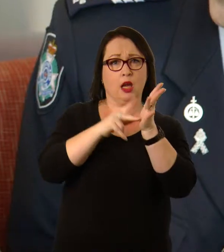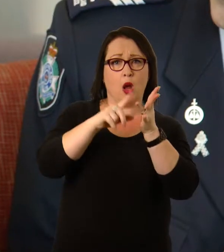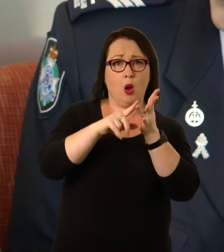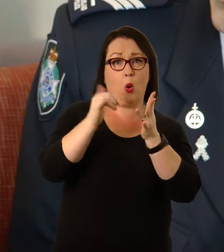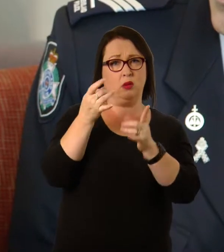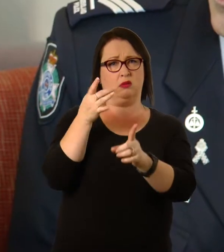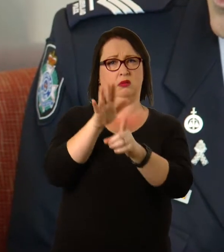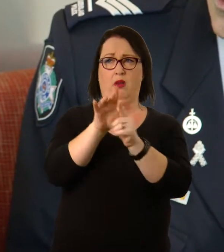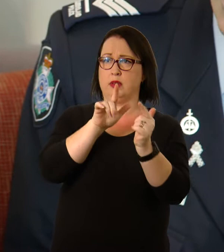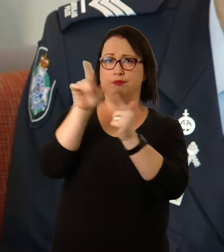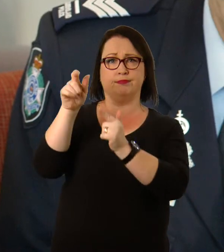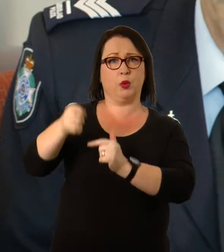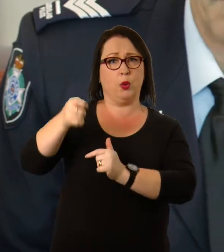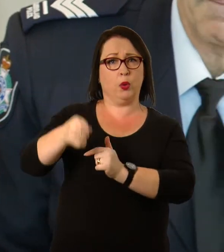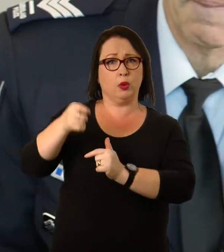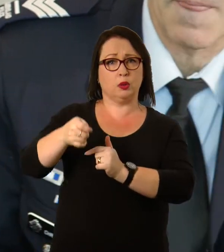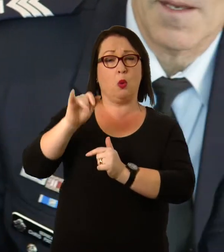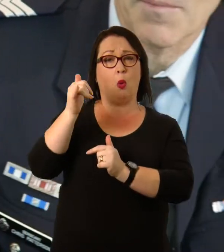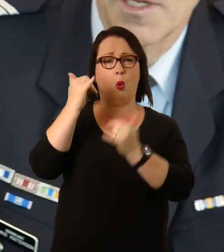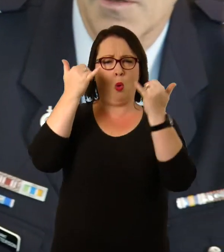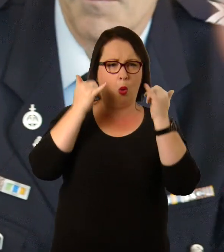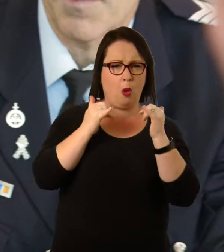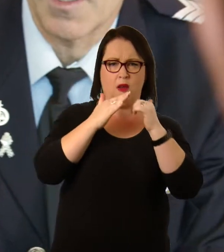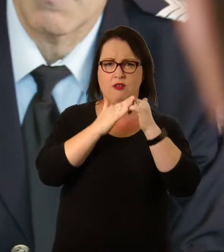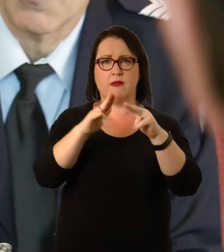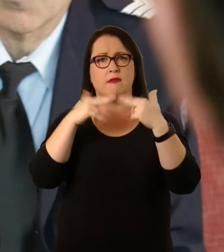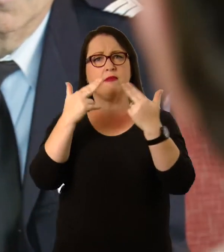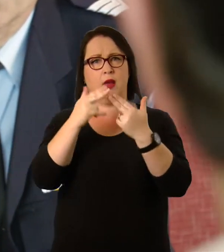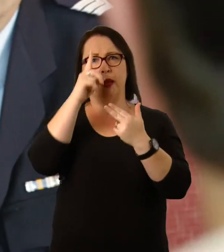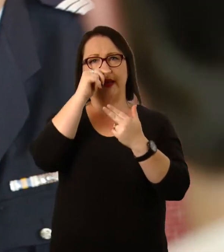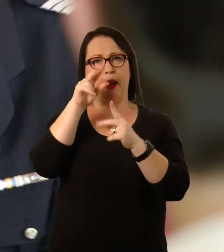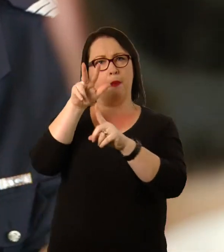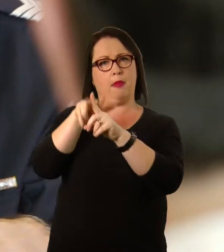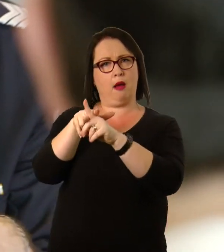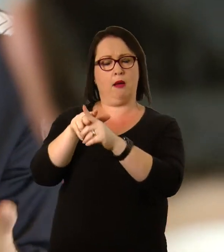Or, you can apply directly to the court yourself, or a lawyer, a friend or family member can